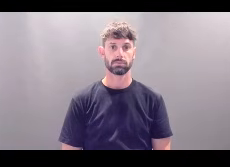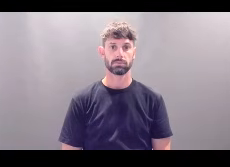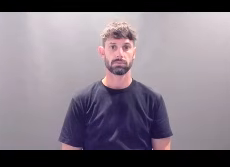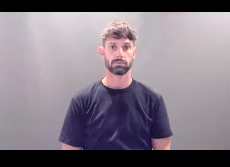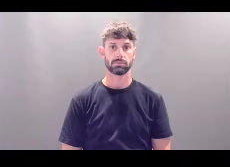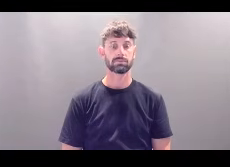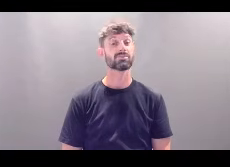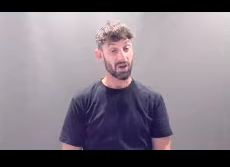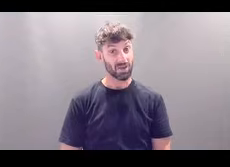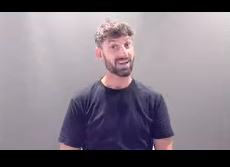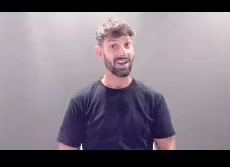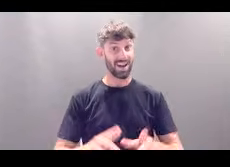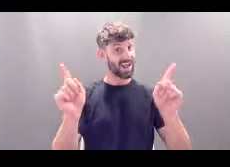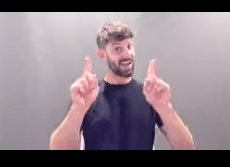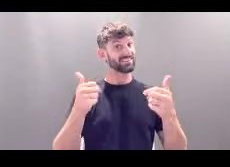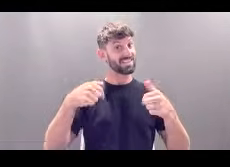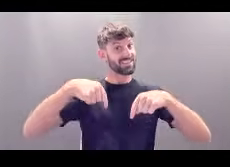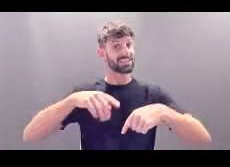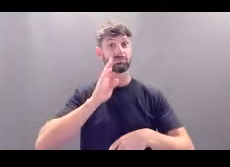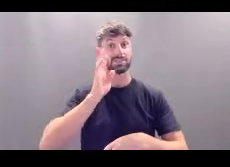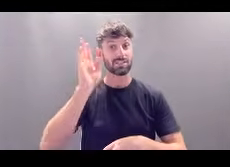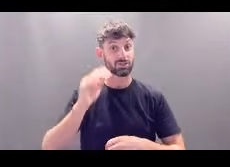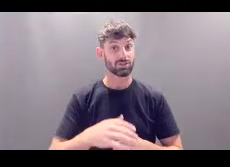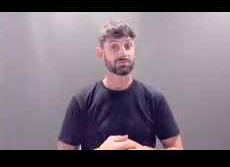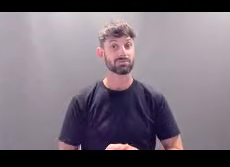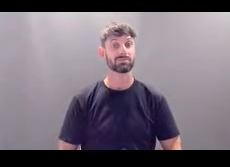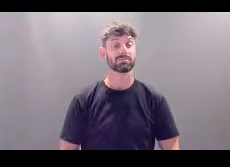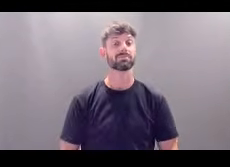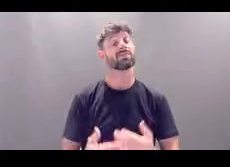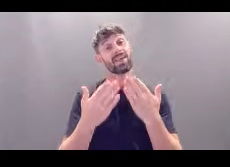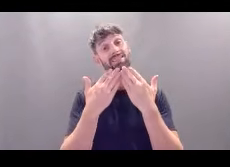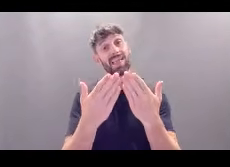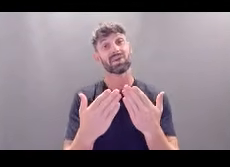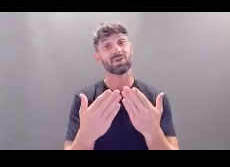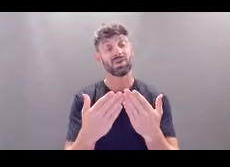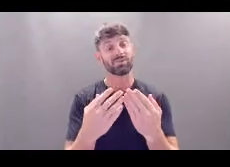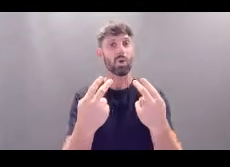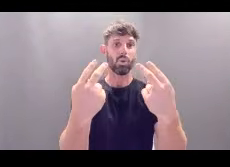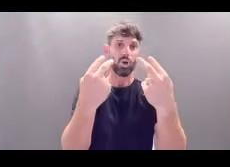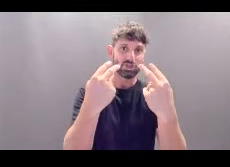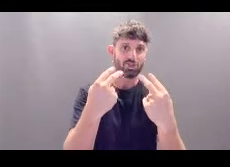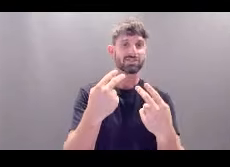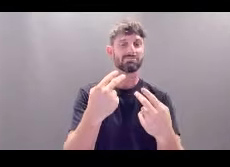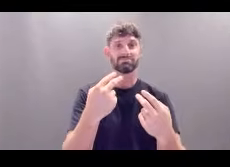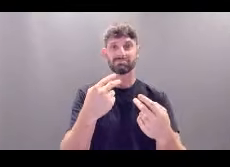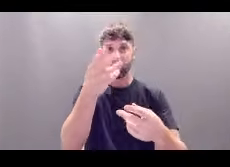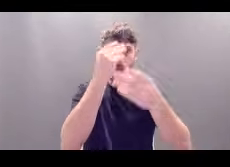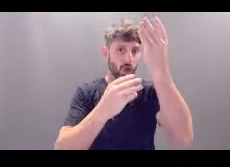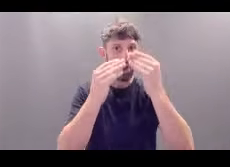That brings me to the end of the presentation. Thank you for taking the time to watch our presentation on